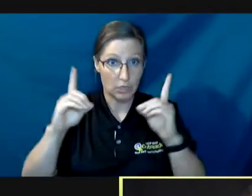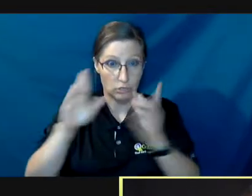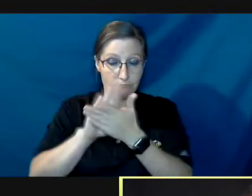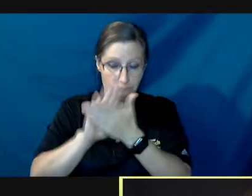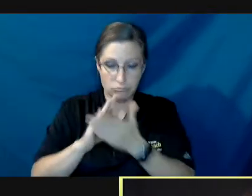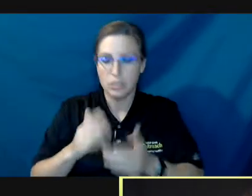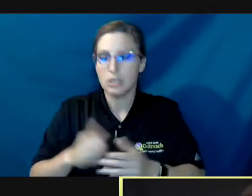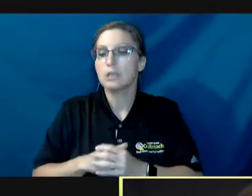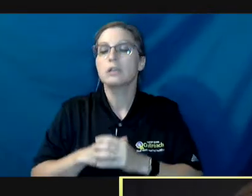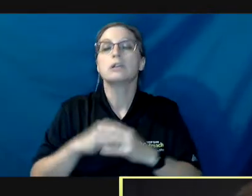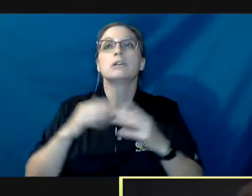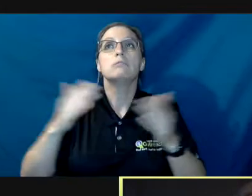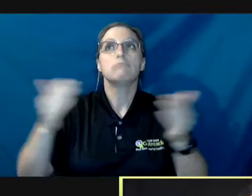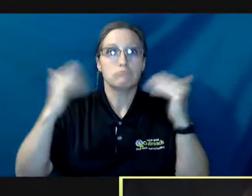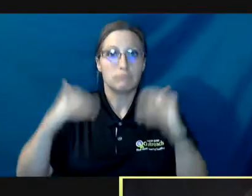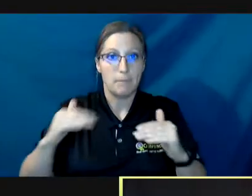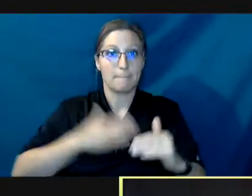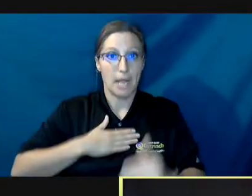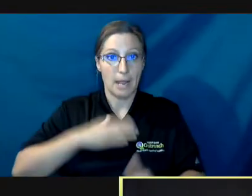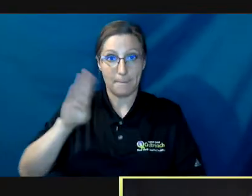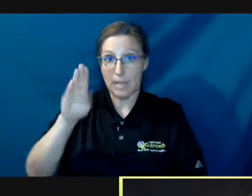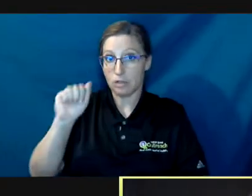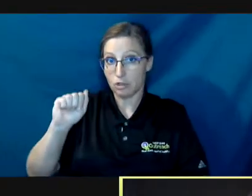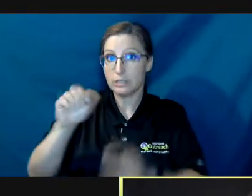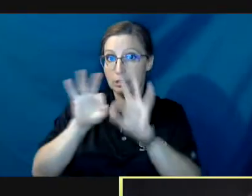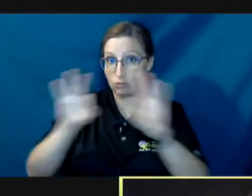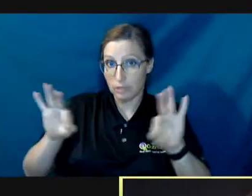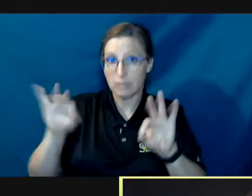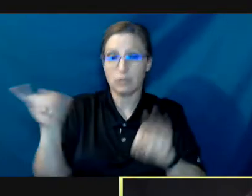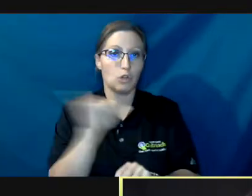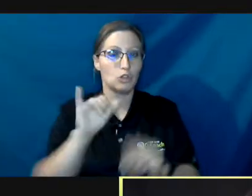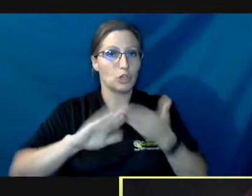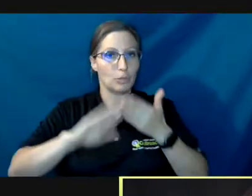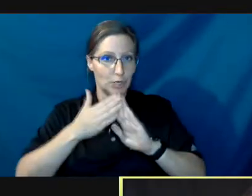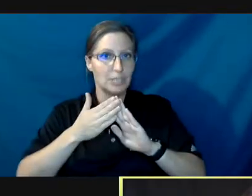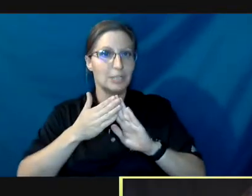my bachelor's degree and also my community interpreting license.